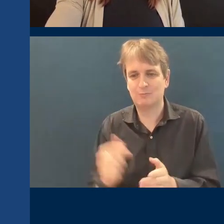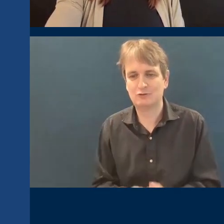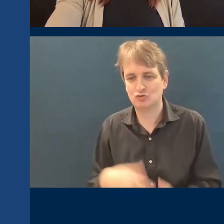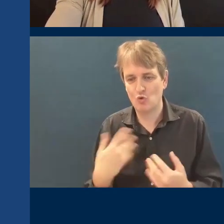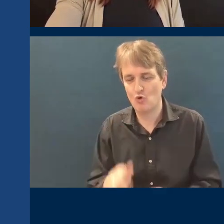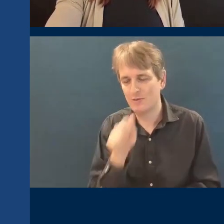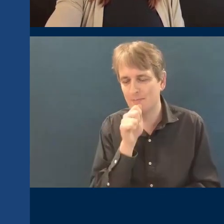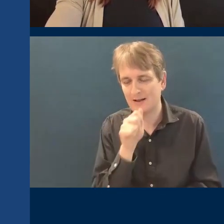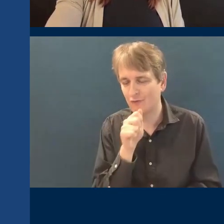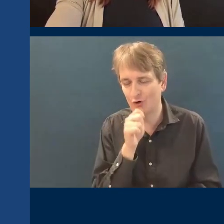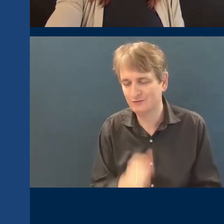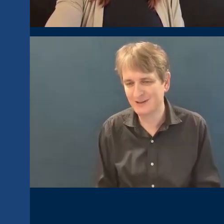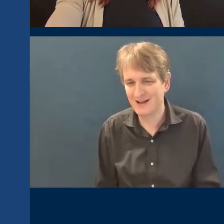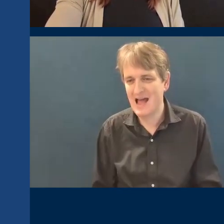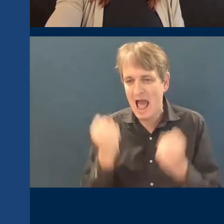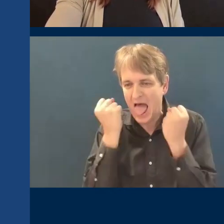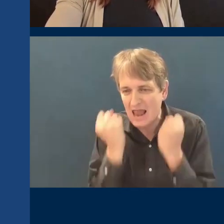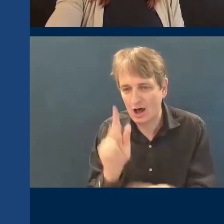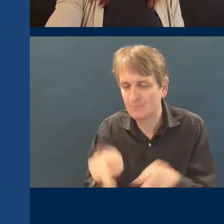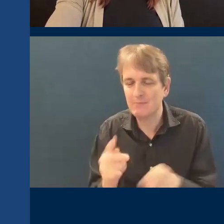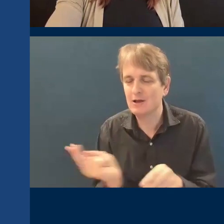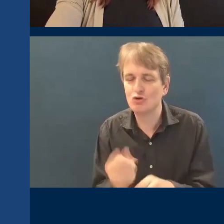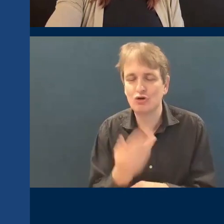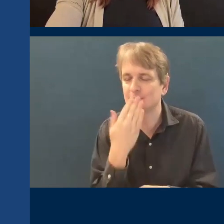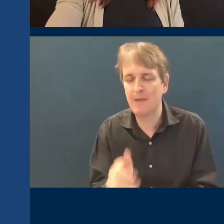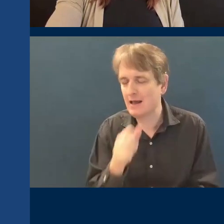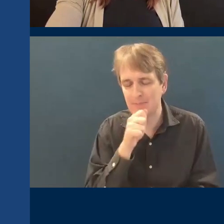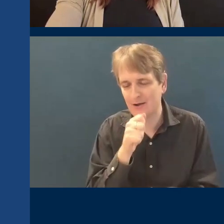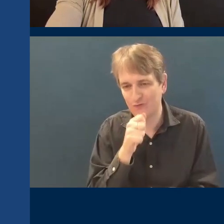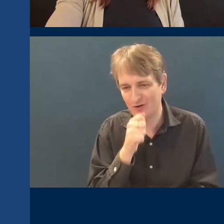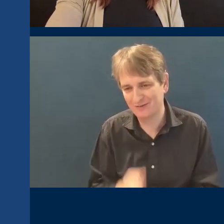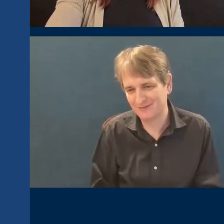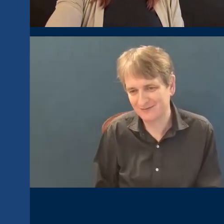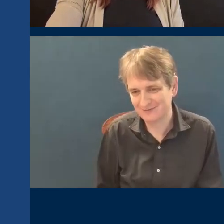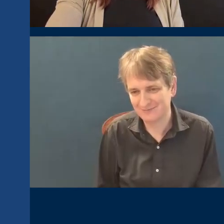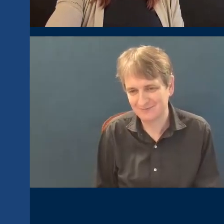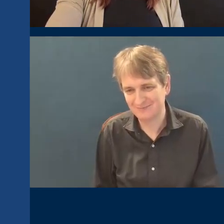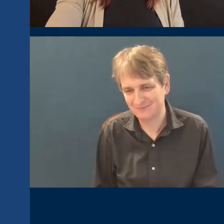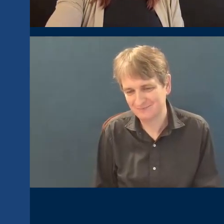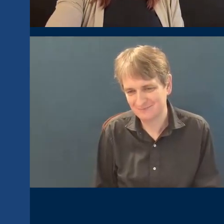The last thing is microphone quality. A lot of people use really bad microphones